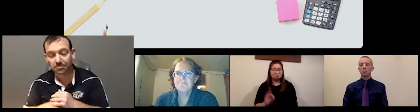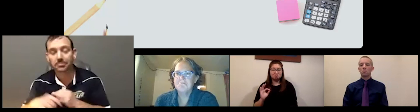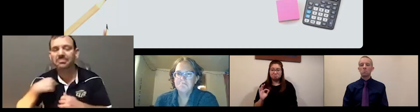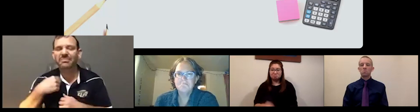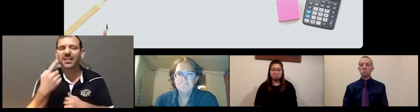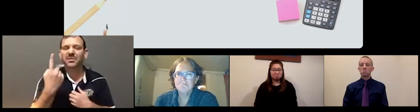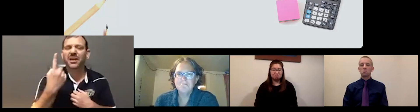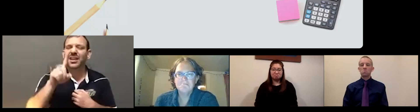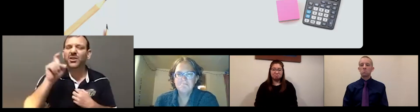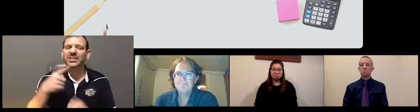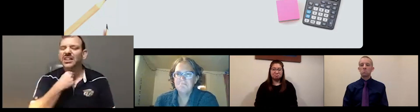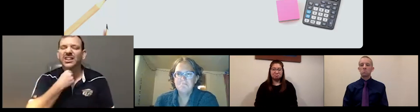I have one question.